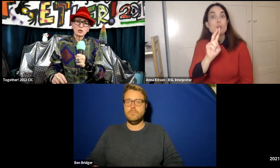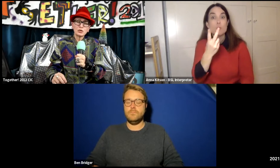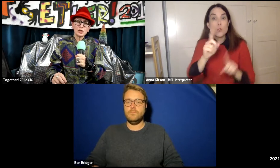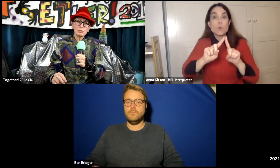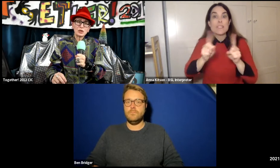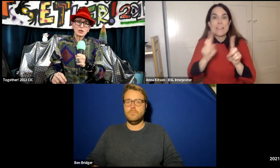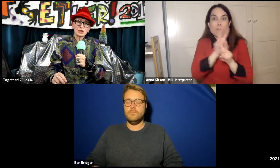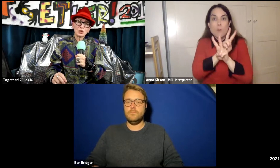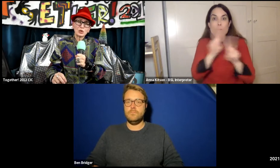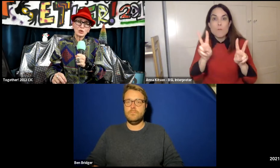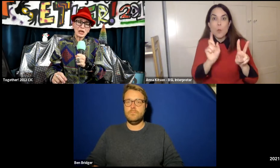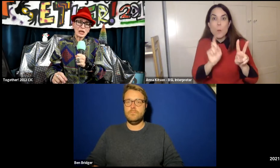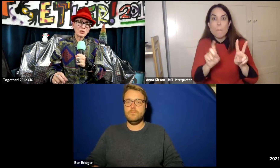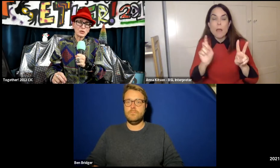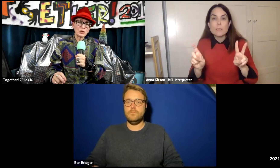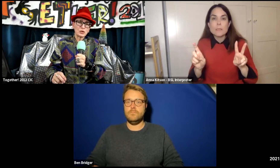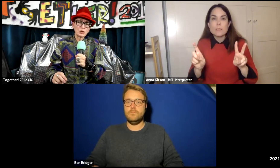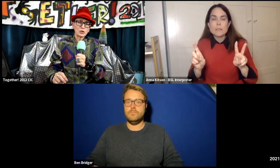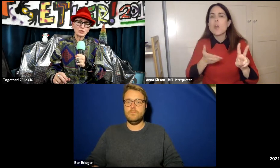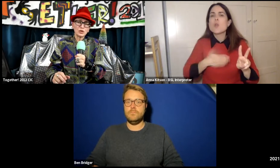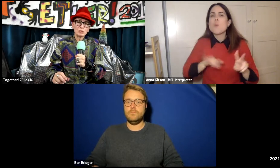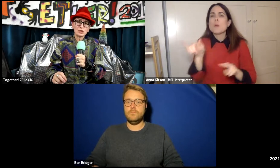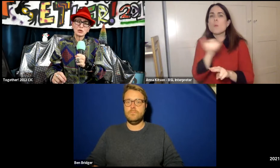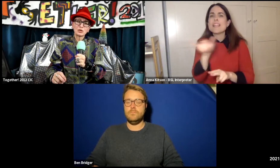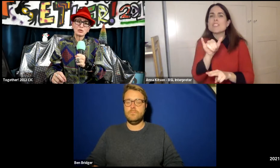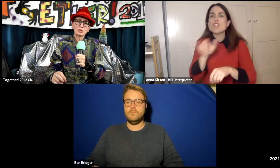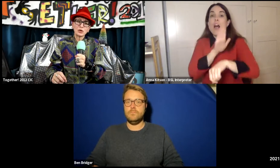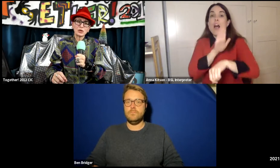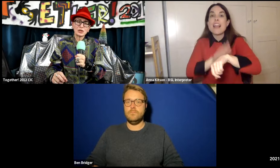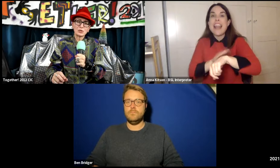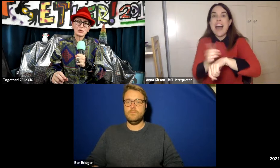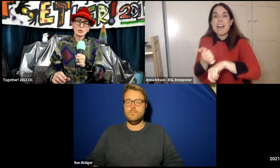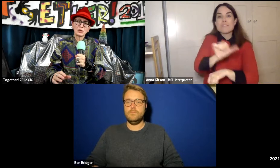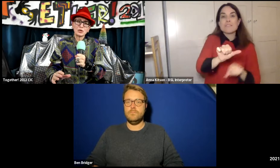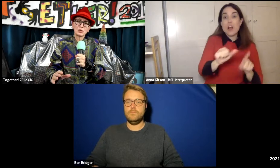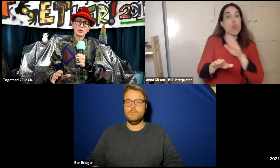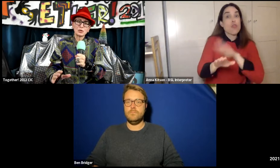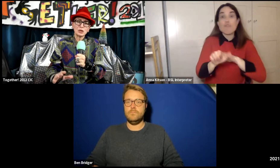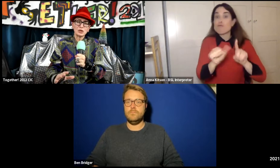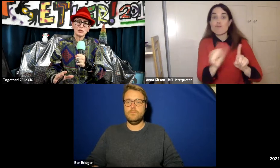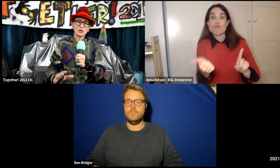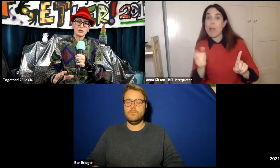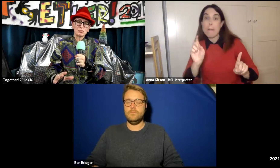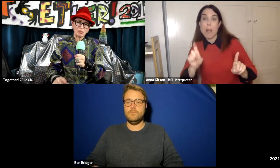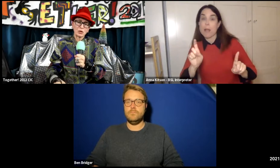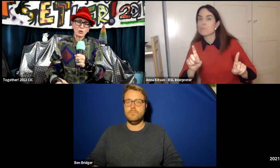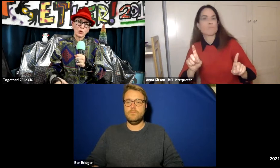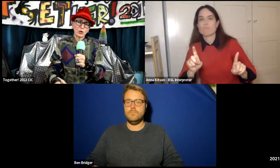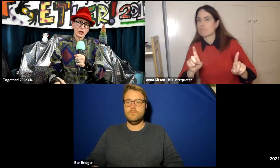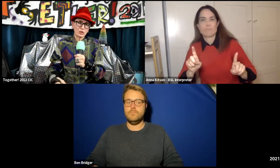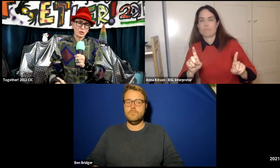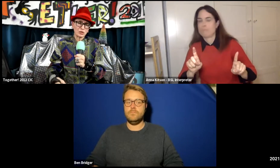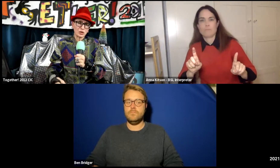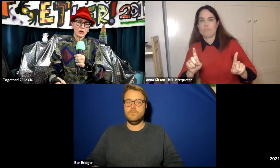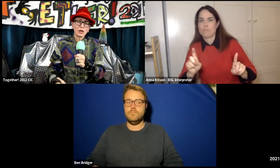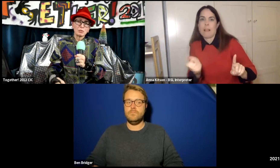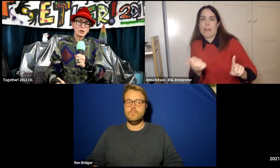the view button on the left, not the one on the right that tells you whether you want speaker view or gallery view.